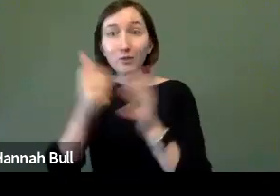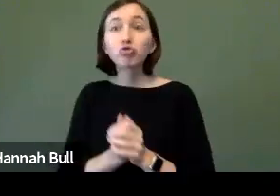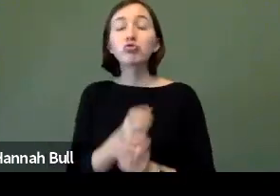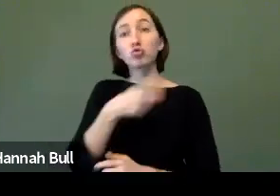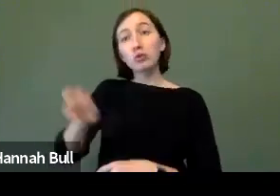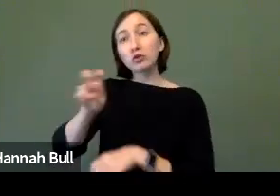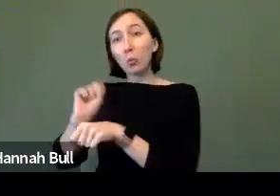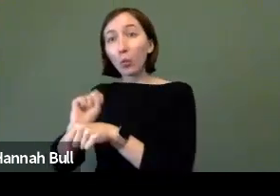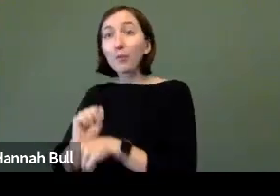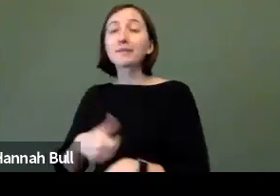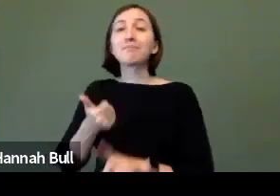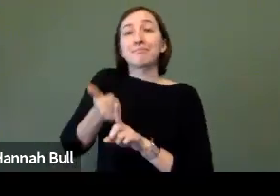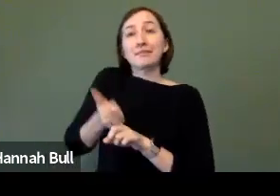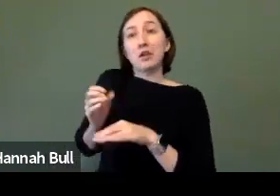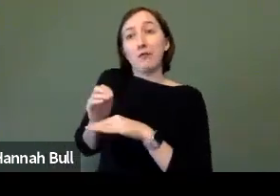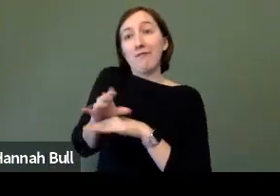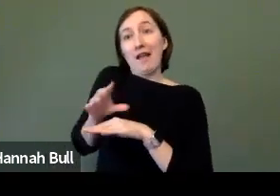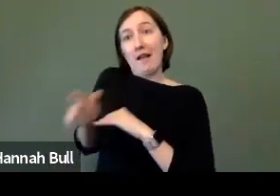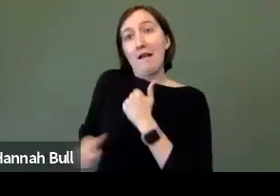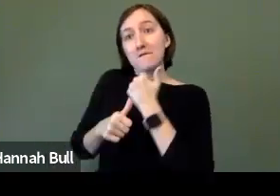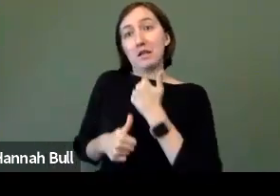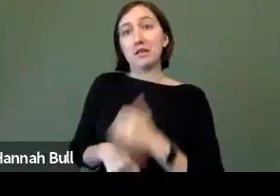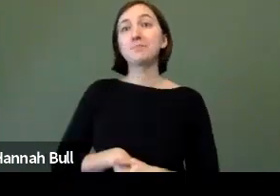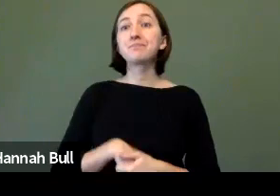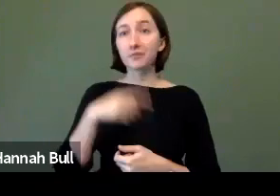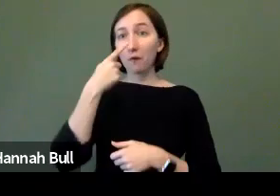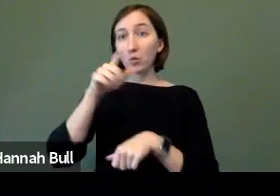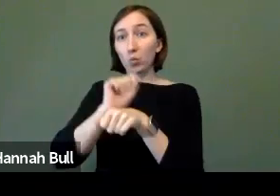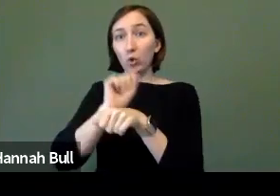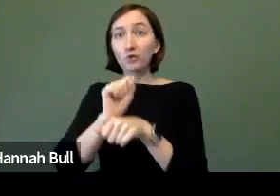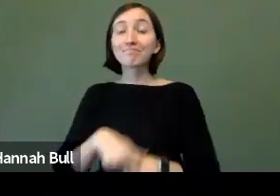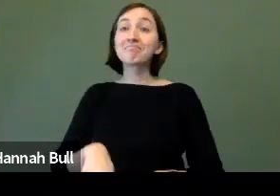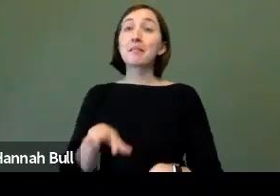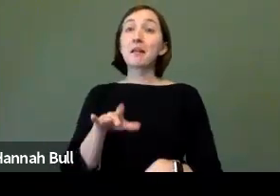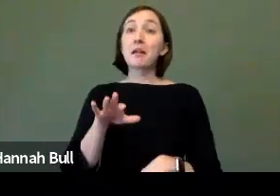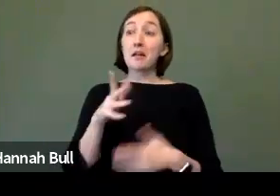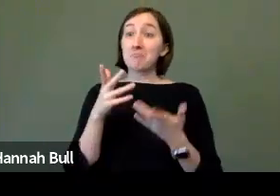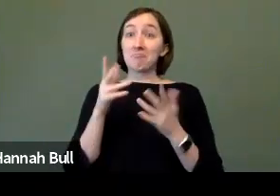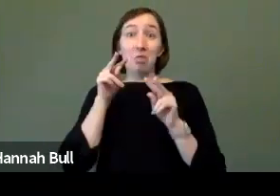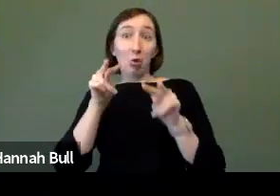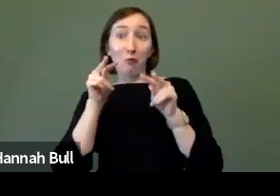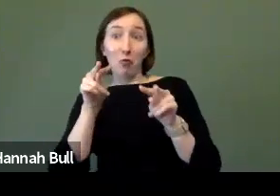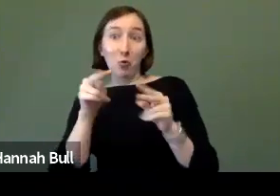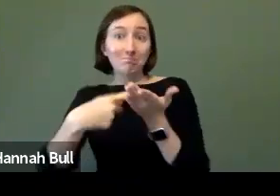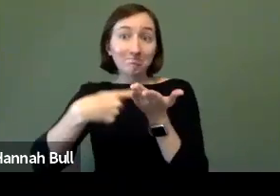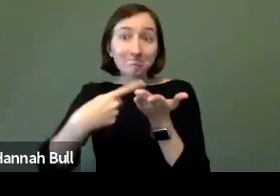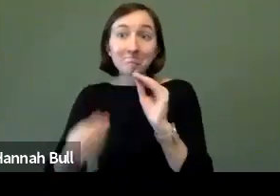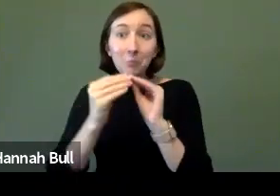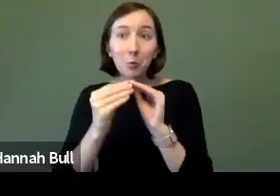and self-advocacy work. I look forward to talking with you more. Carolyn Philips: We are lucky to have you in our state.